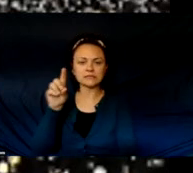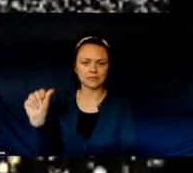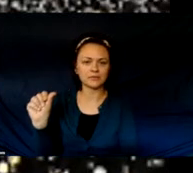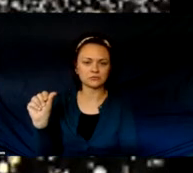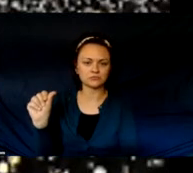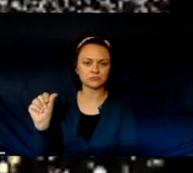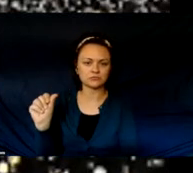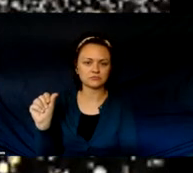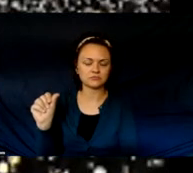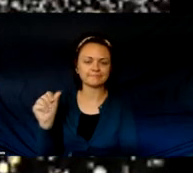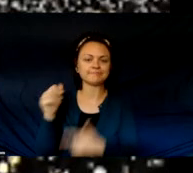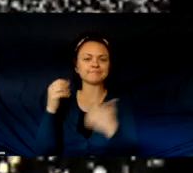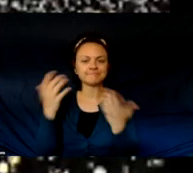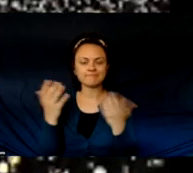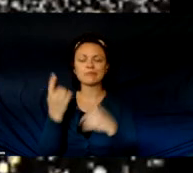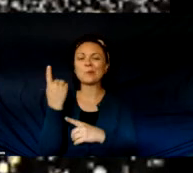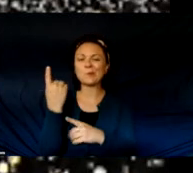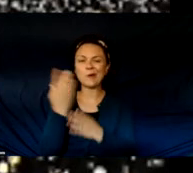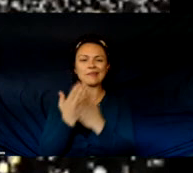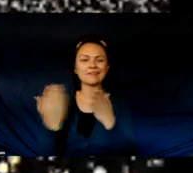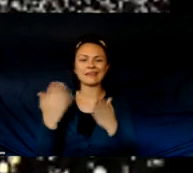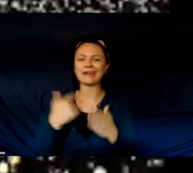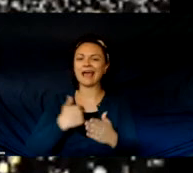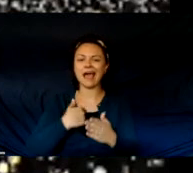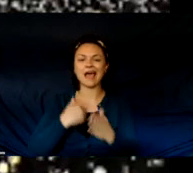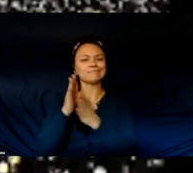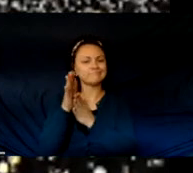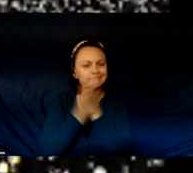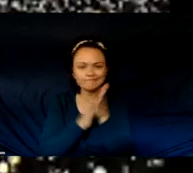One of the things that drives my efforts in this group